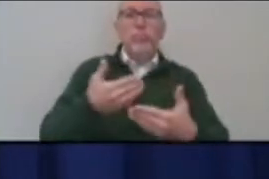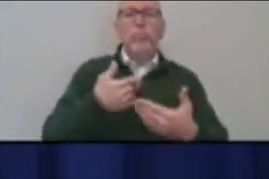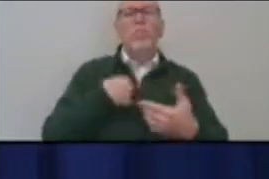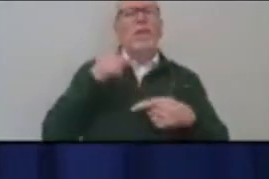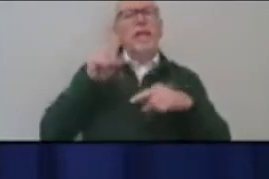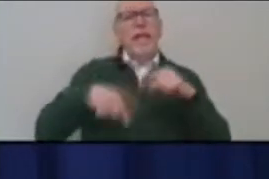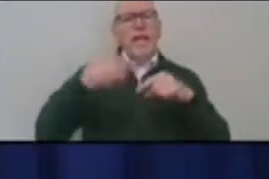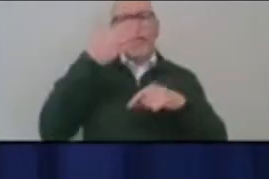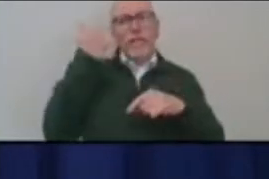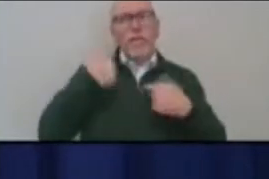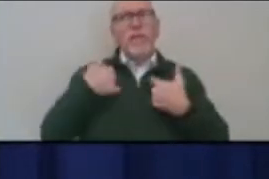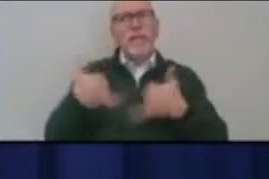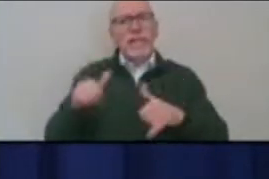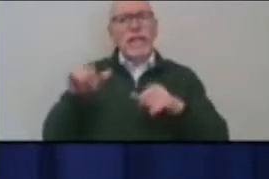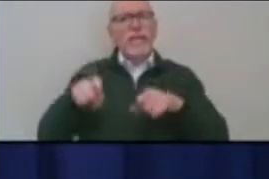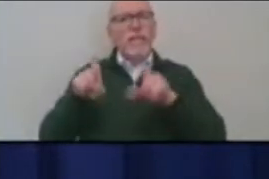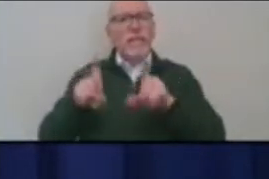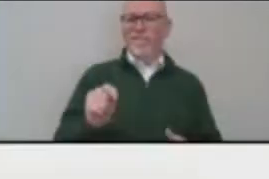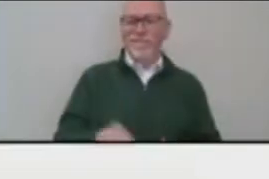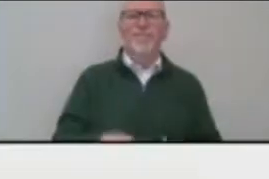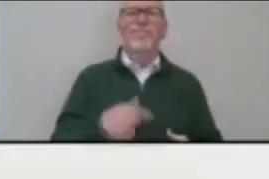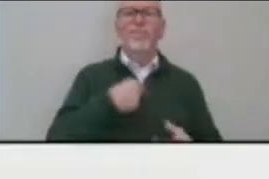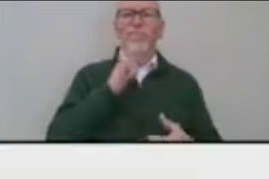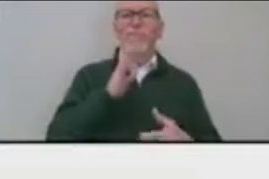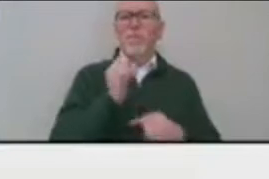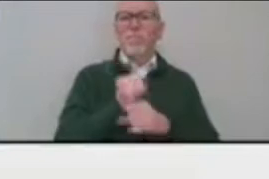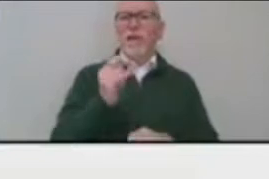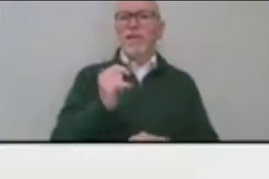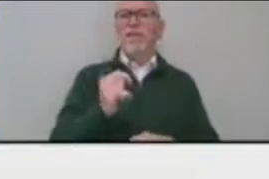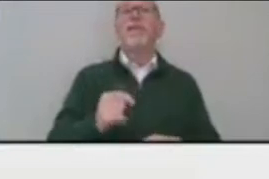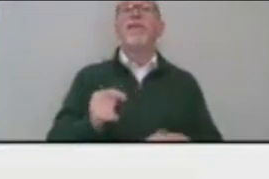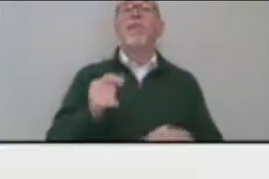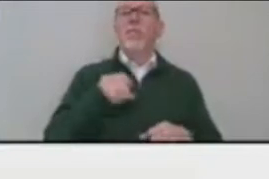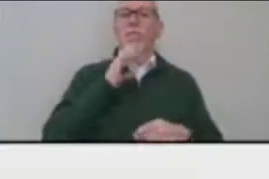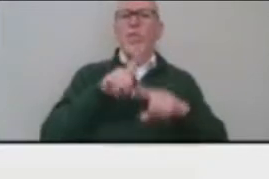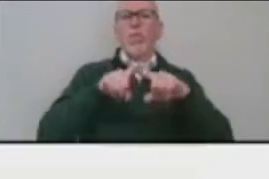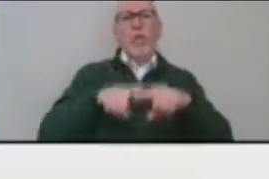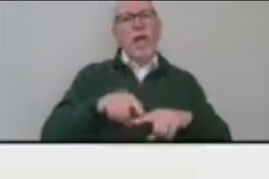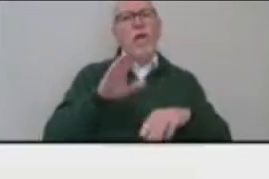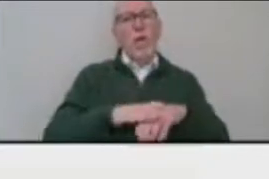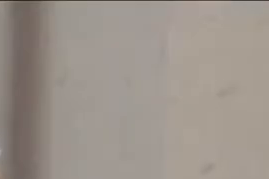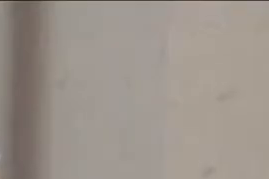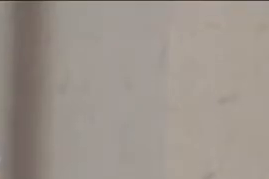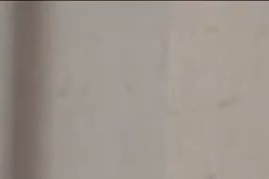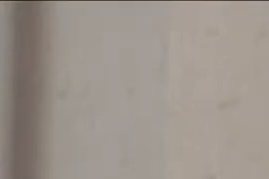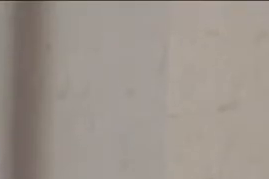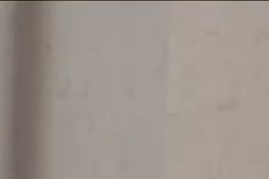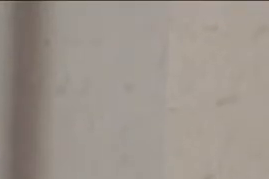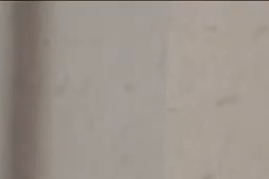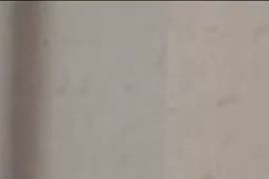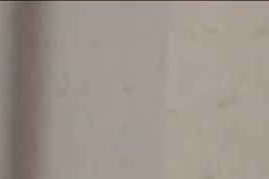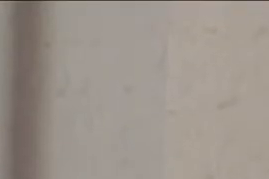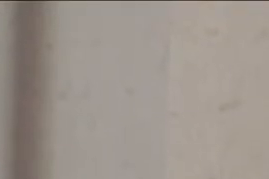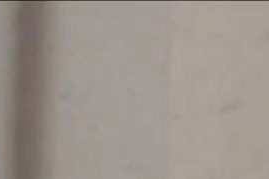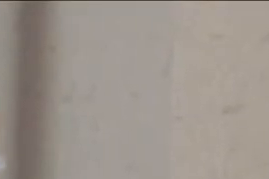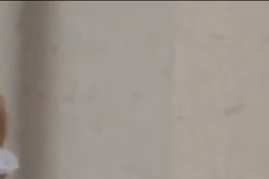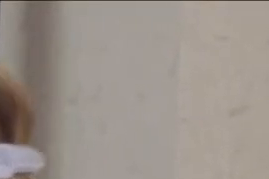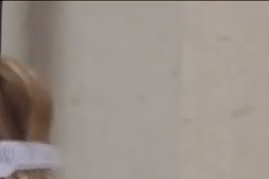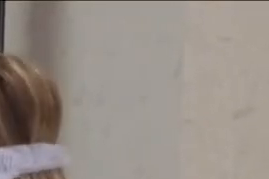hospital has a plan about not to waste and as we ramp up vaccine efforts important it's important that we don't lose sight of testing and our